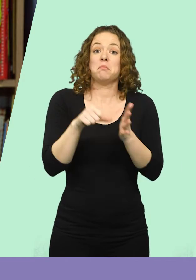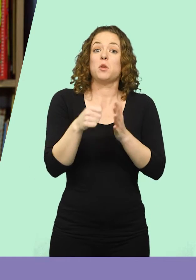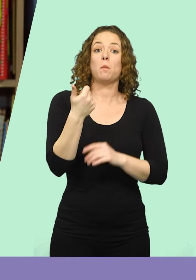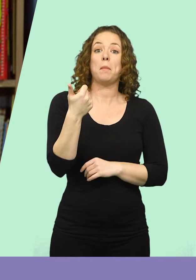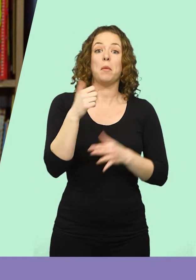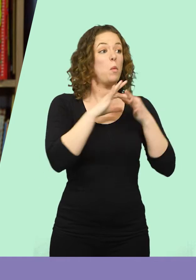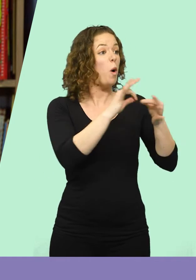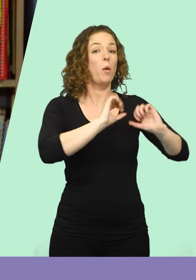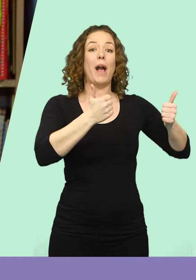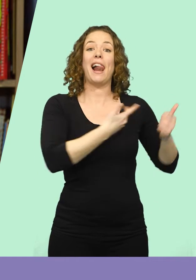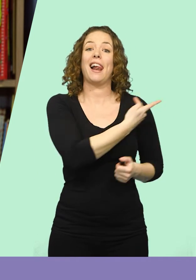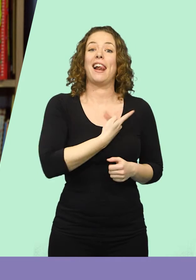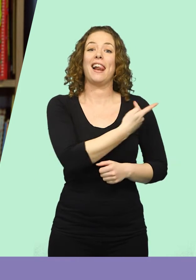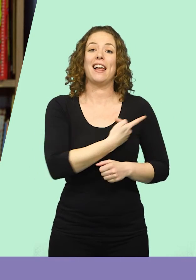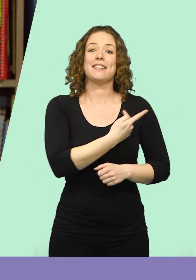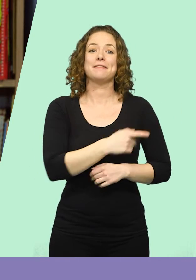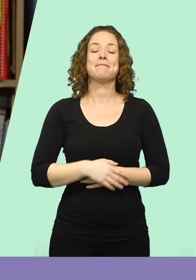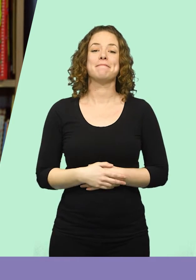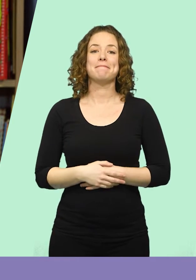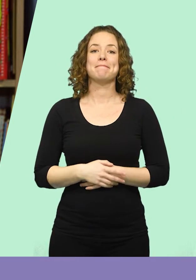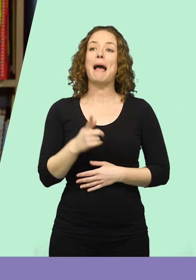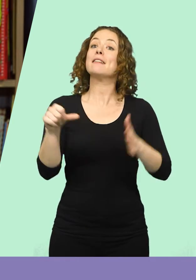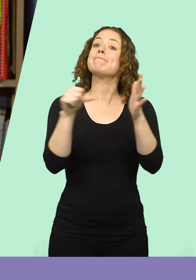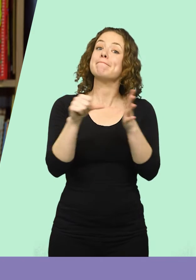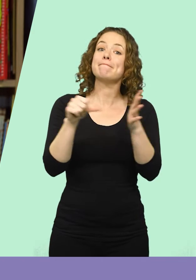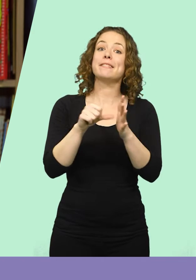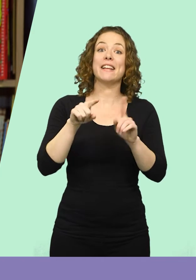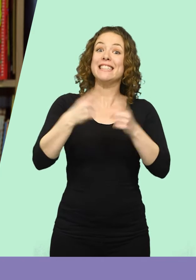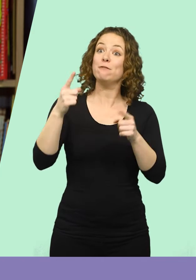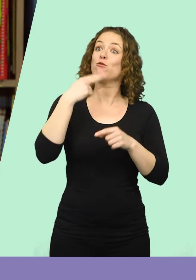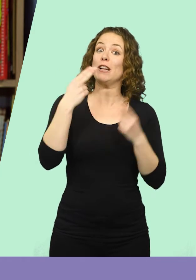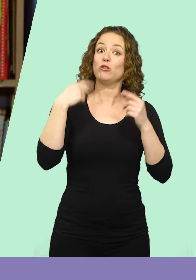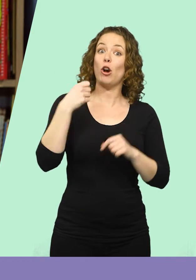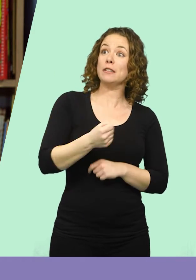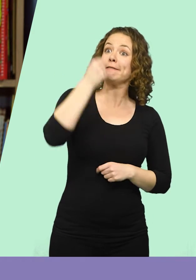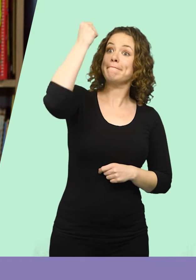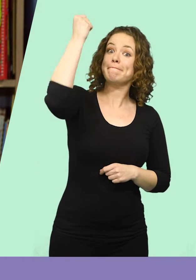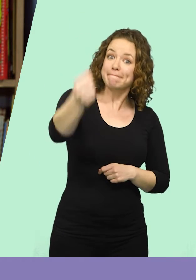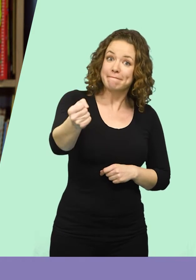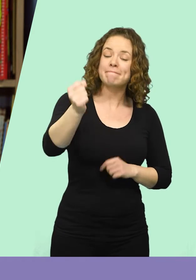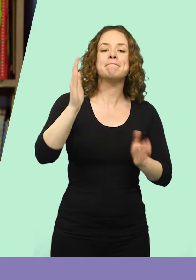She was fine doing that and that worked with us. The difficult thing was when you might get posted to a different restaurant.